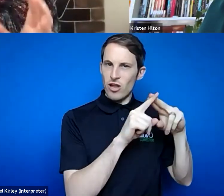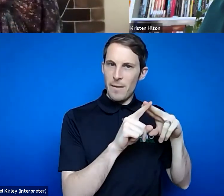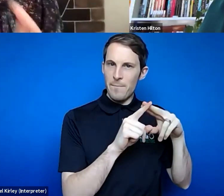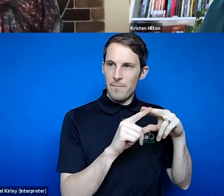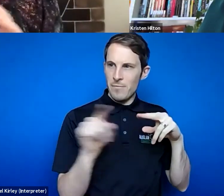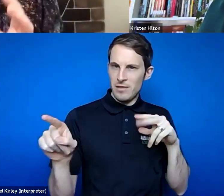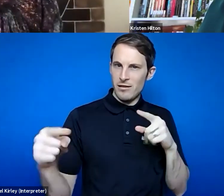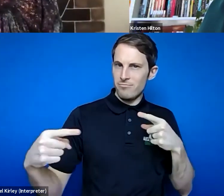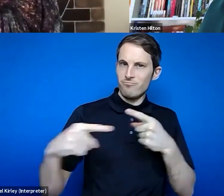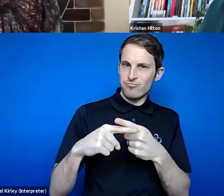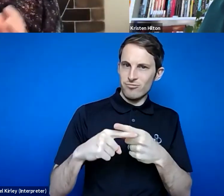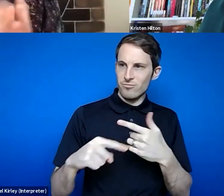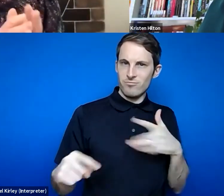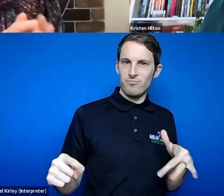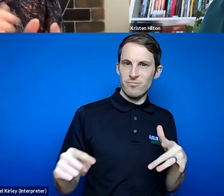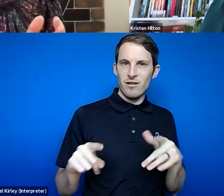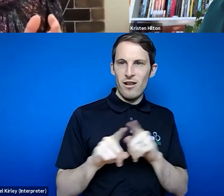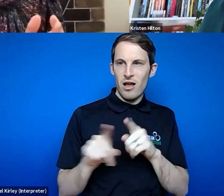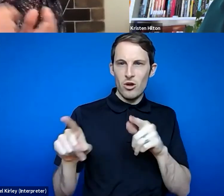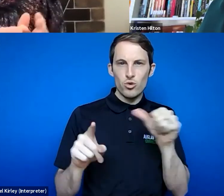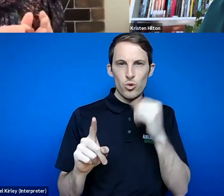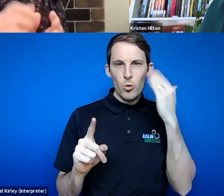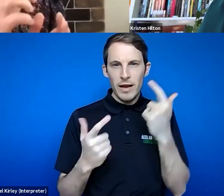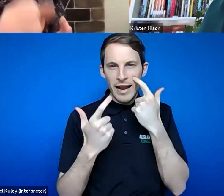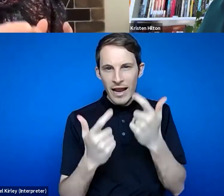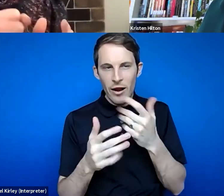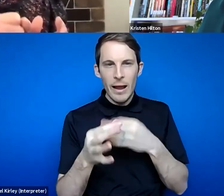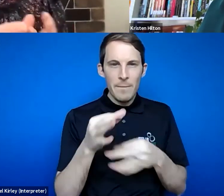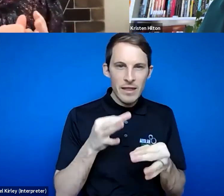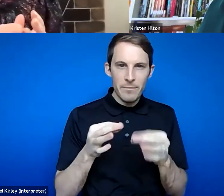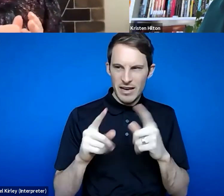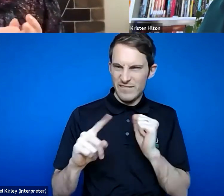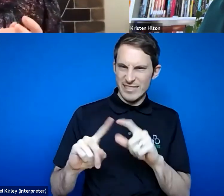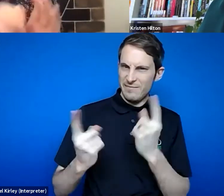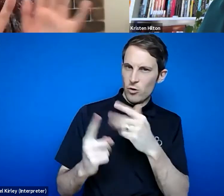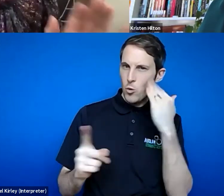be caring and empathetic so if you see a woman who has or is wanting to have power you go,